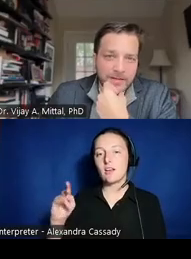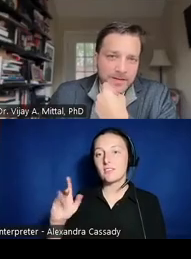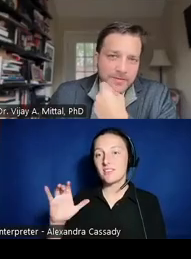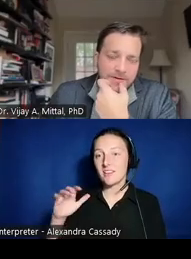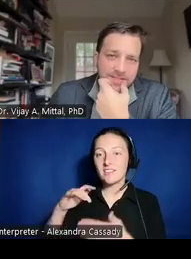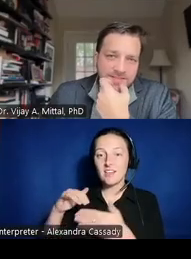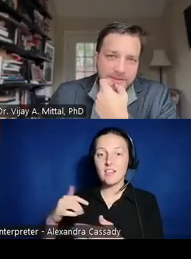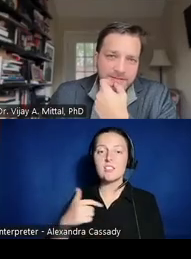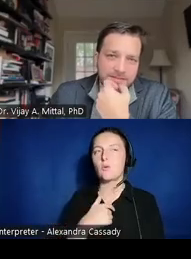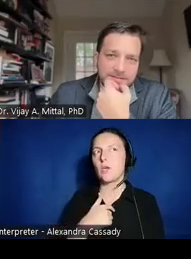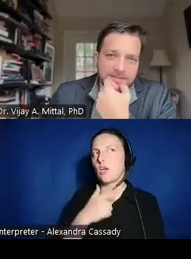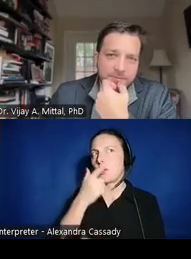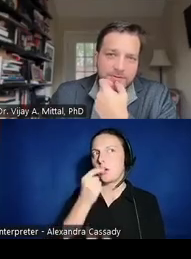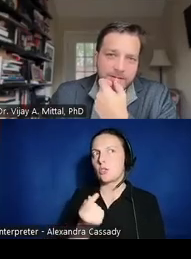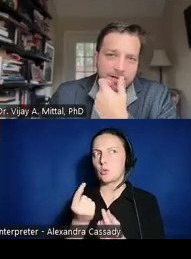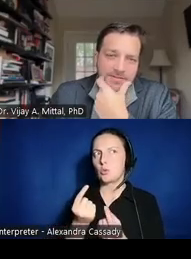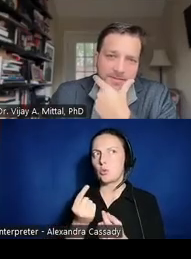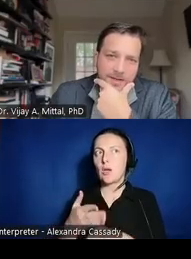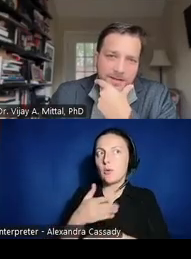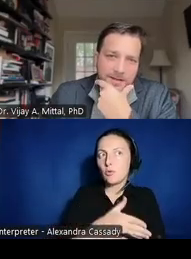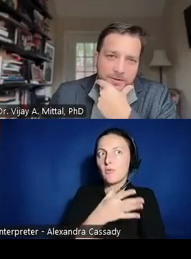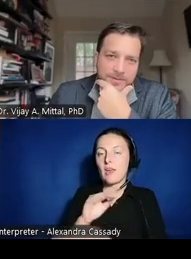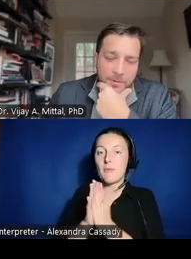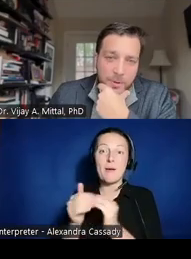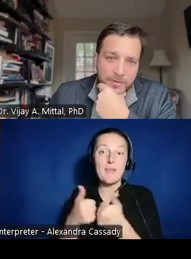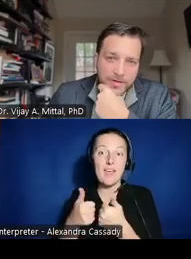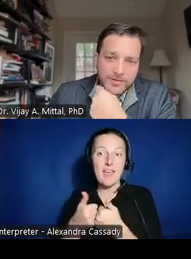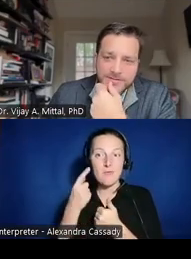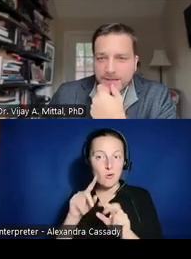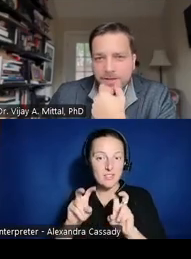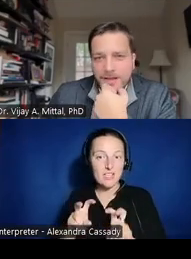a lot of our assessments. This is a study we're doing in autism right now with a Mario Kart type